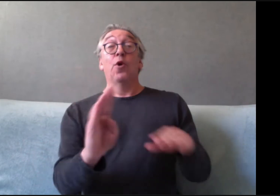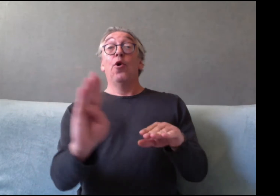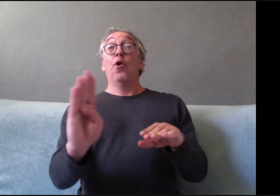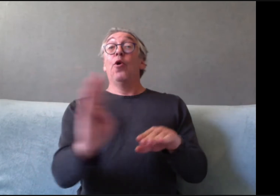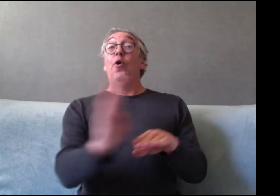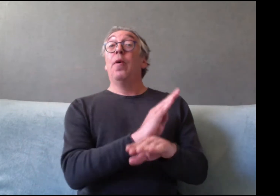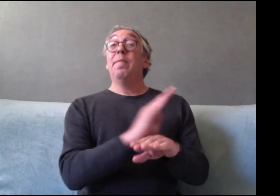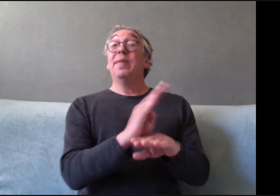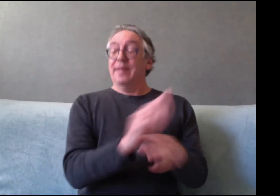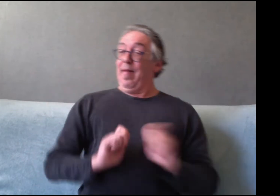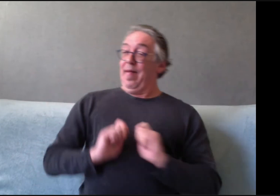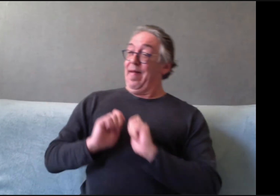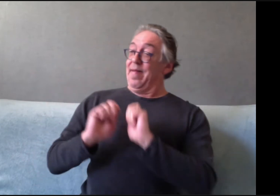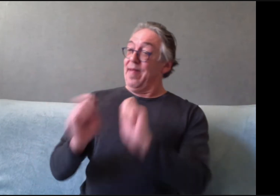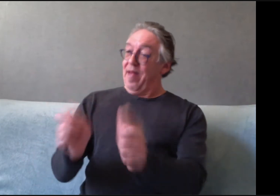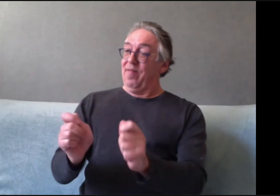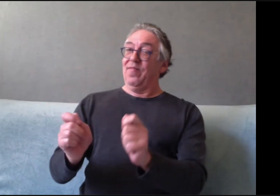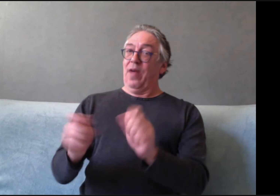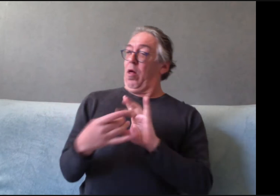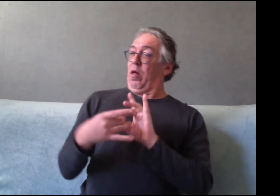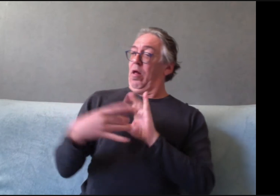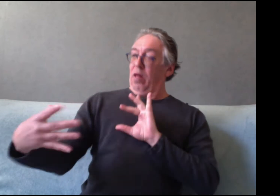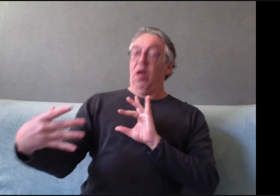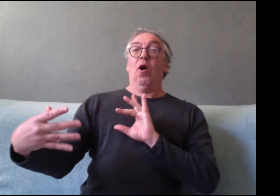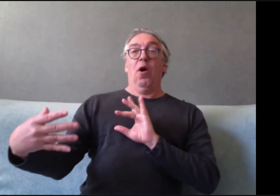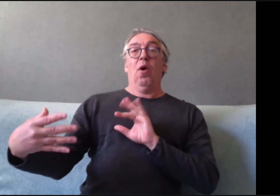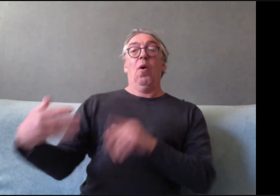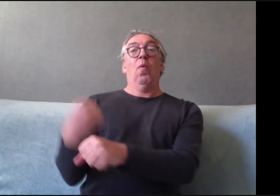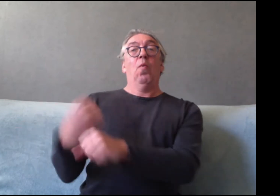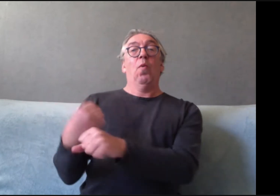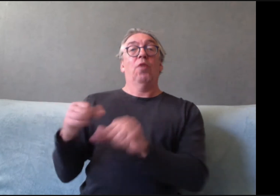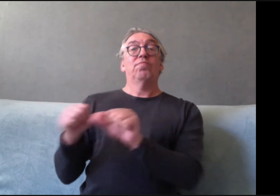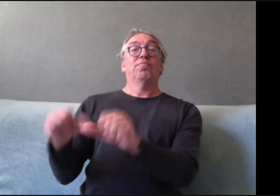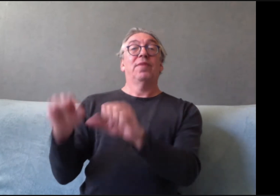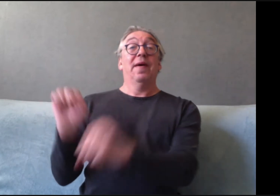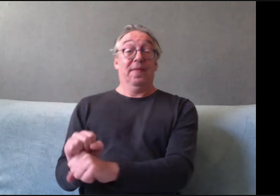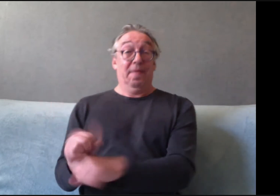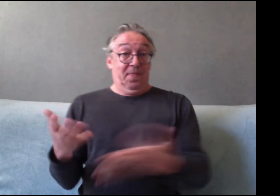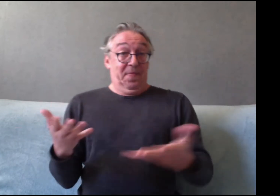because in this moment remote working is possible from other organizations,